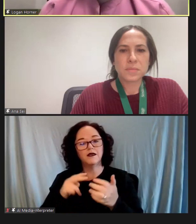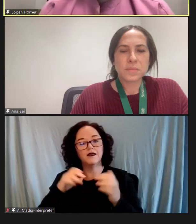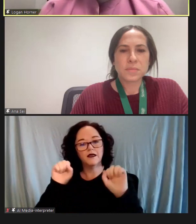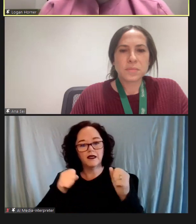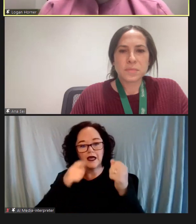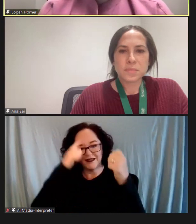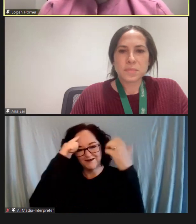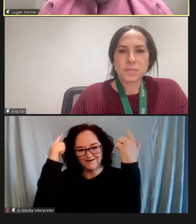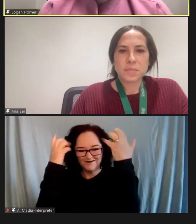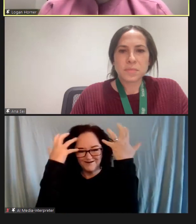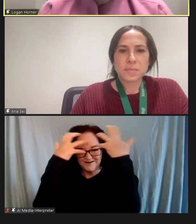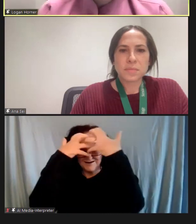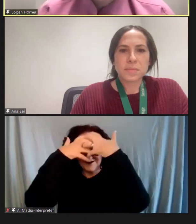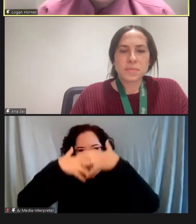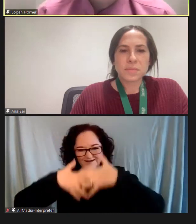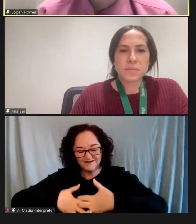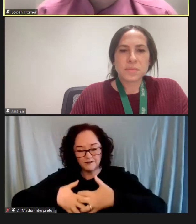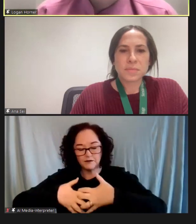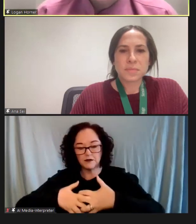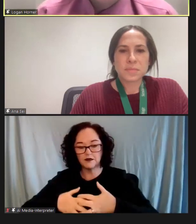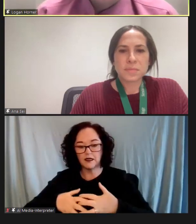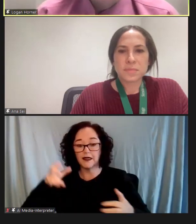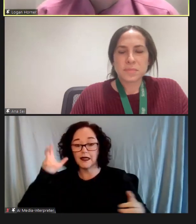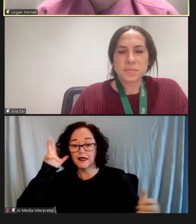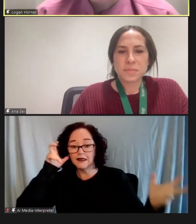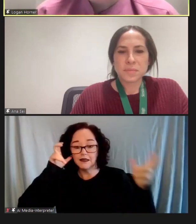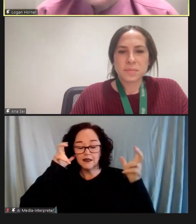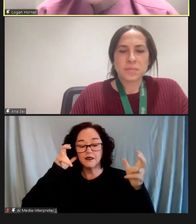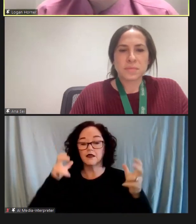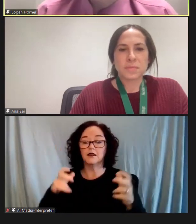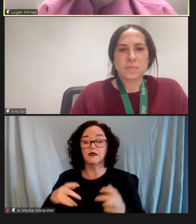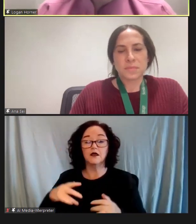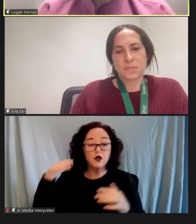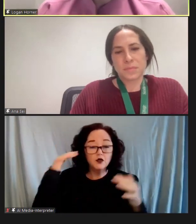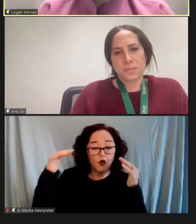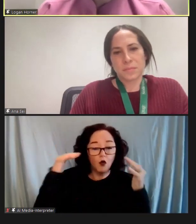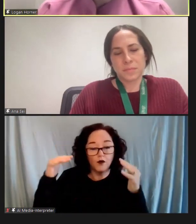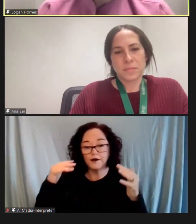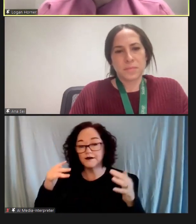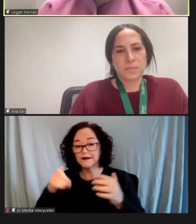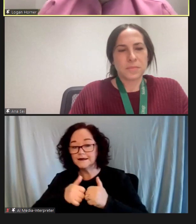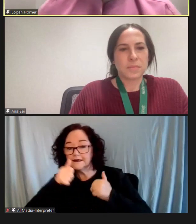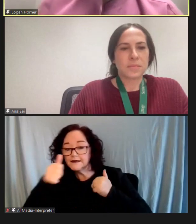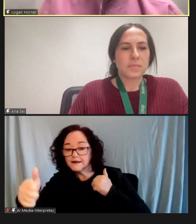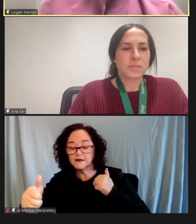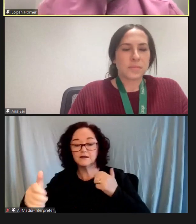that things like listening in noise and